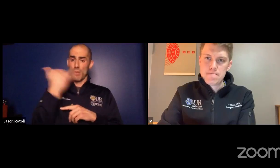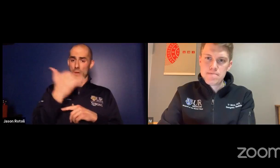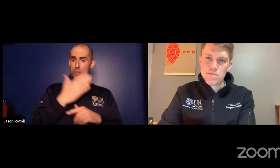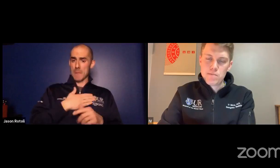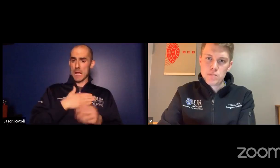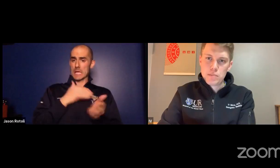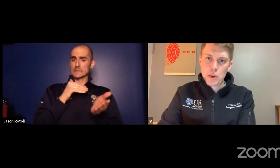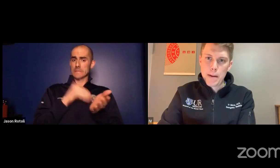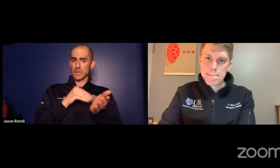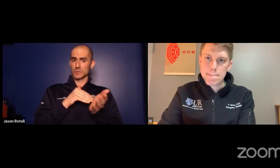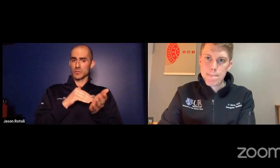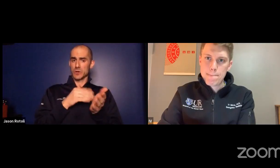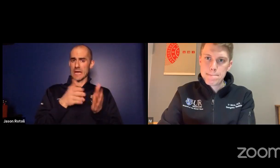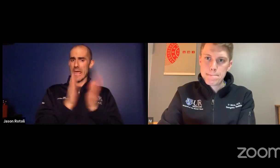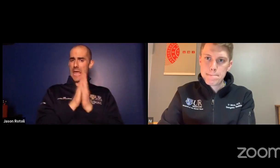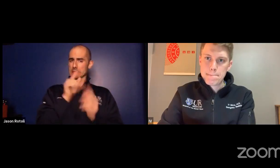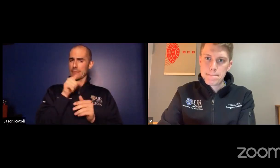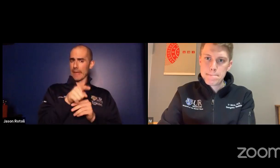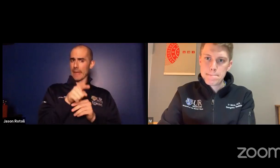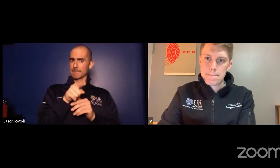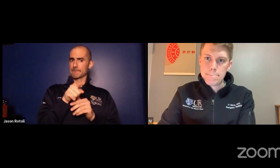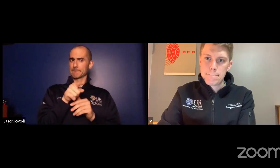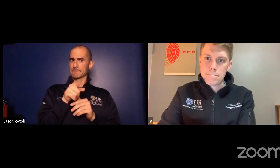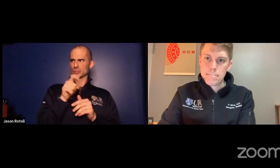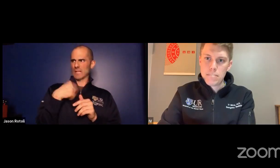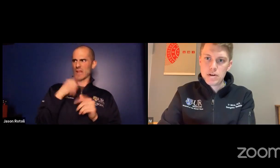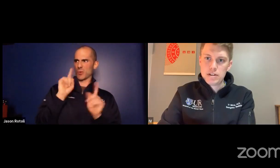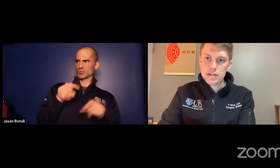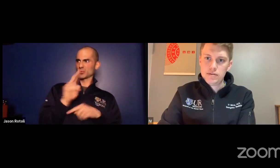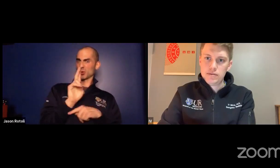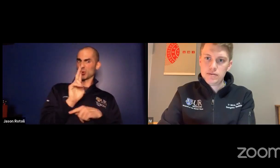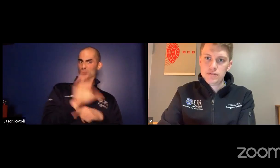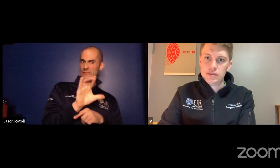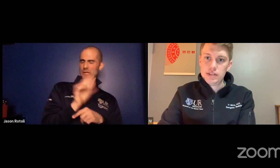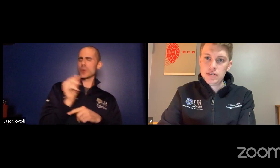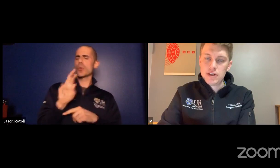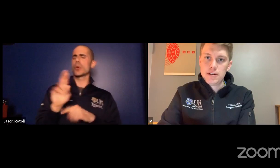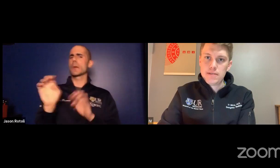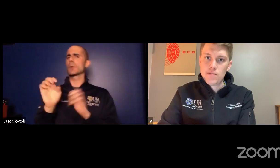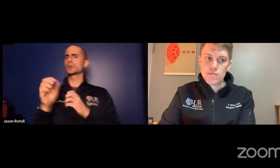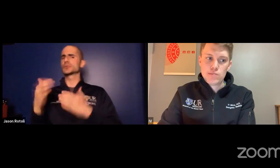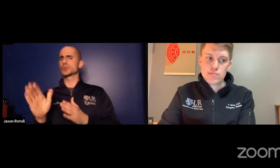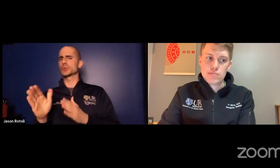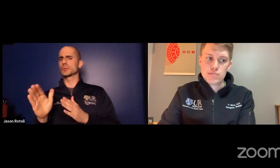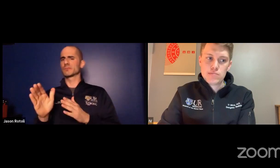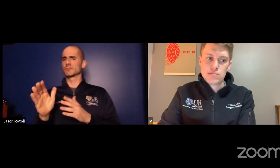interruption or change in sign pattern. Those are the things that